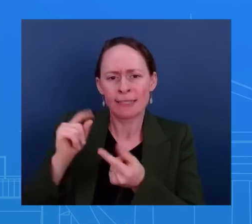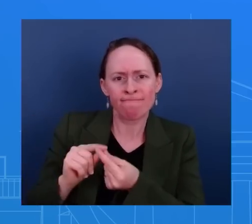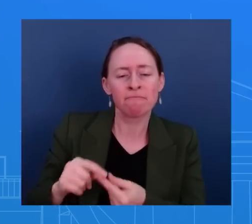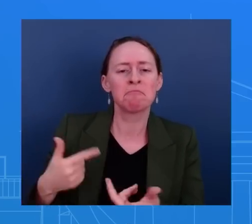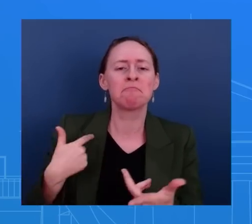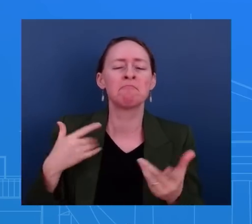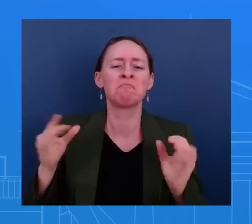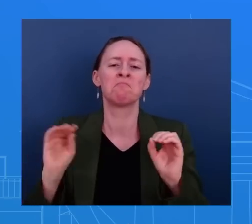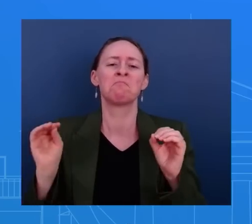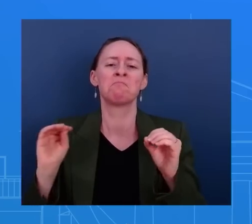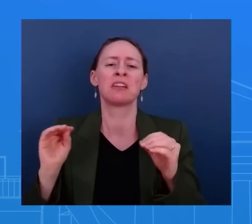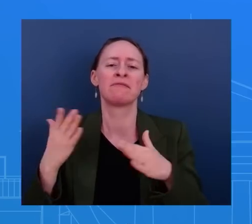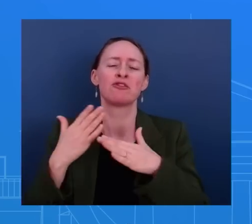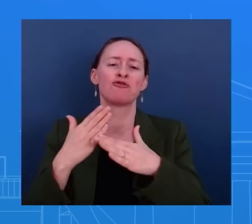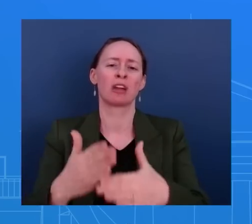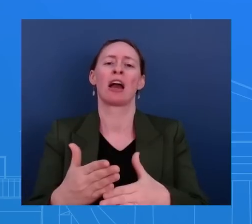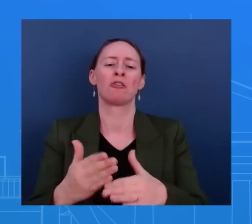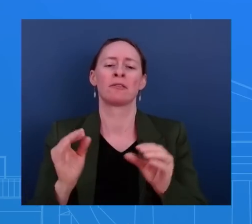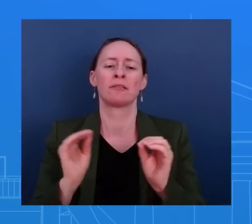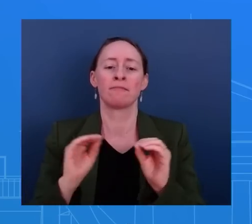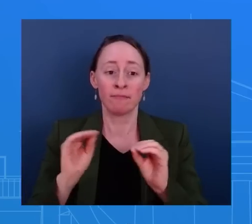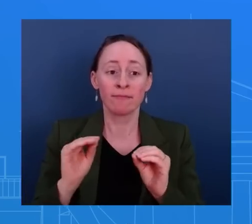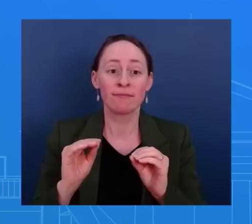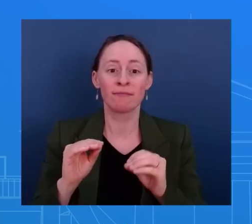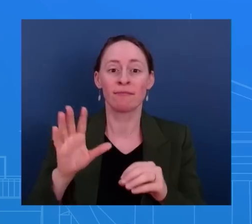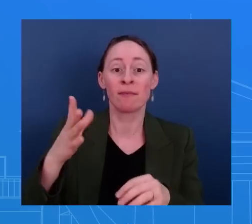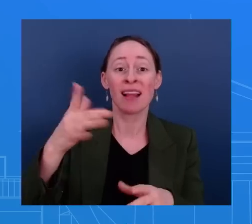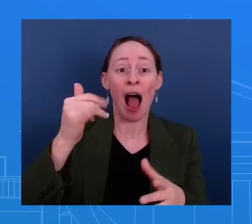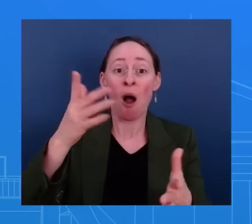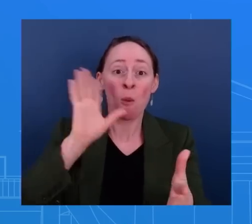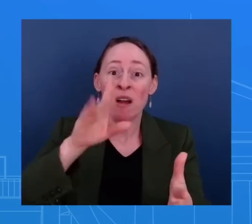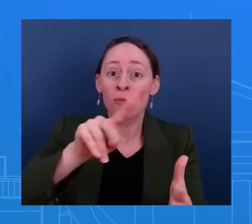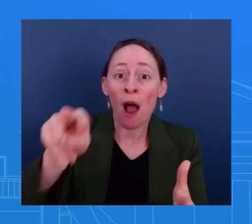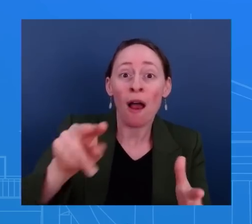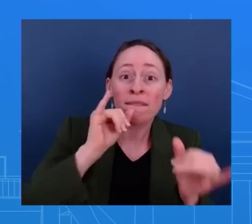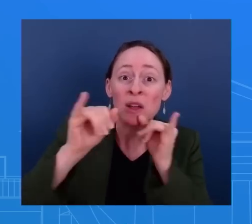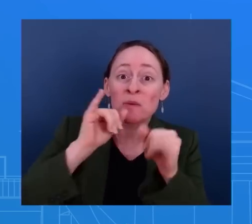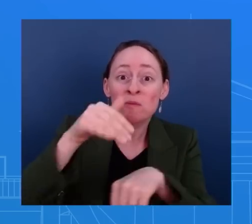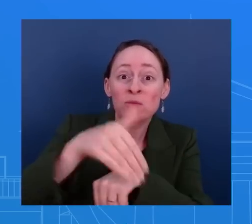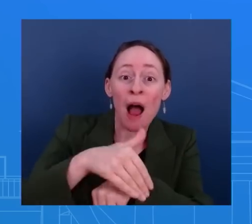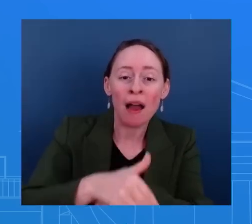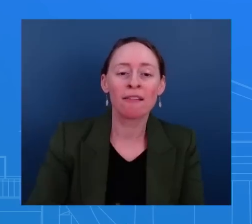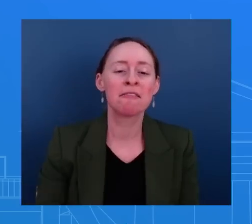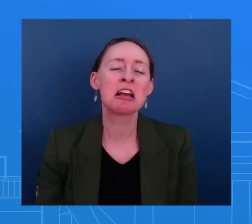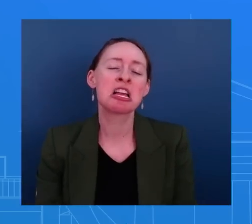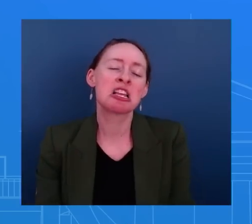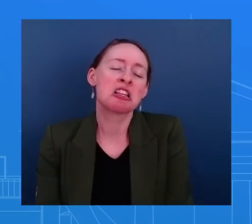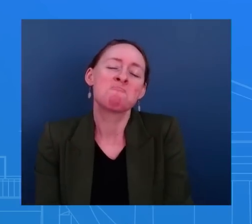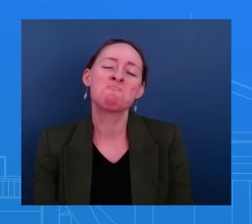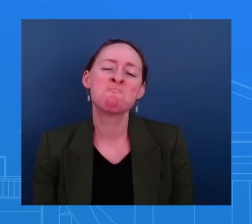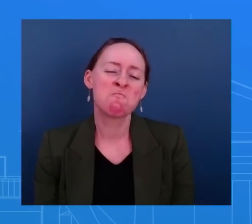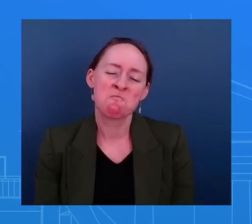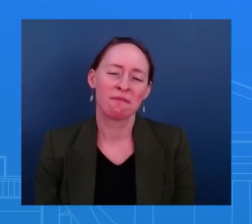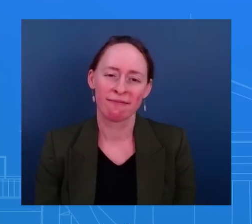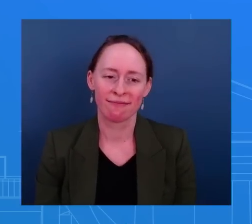and I'm sure the president is not tracking it either. Go ahead, Jared. The Press: Just curious about the Thursday event with the vice president -- that the president and vice president are doing.